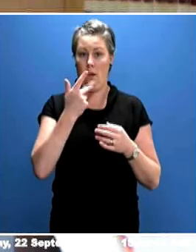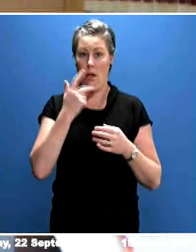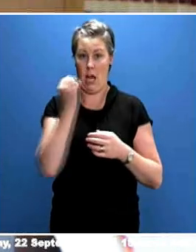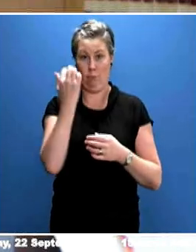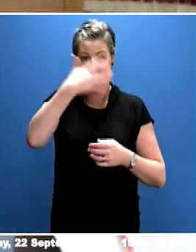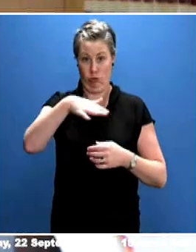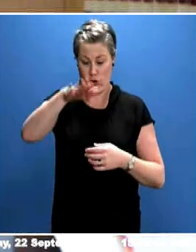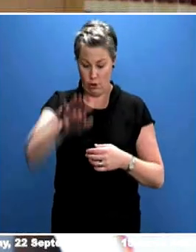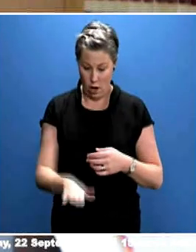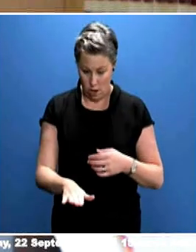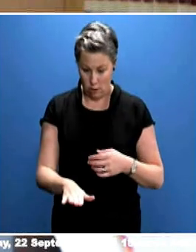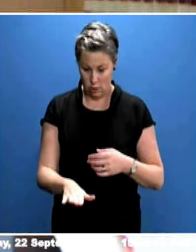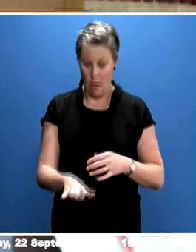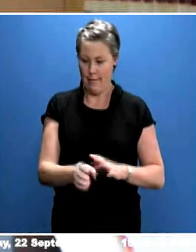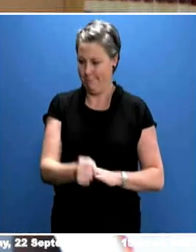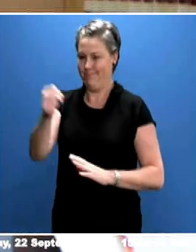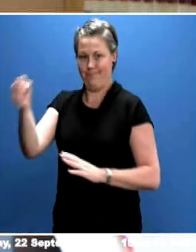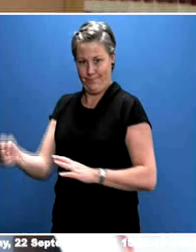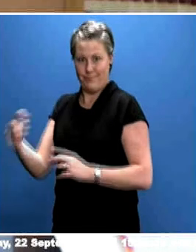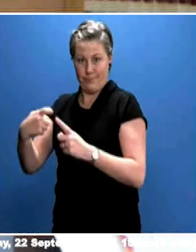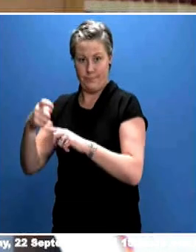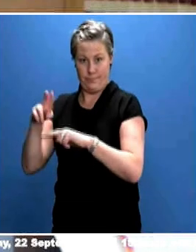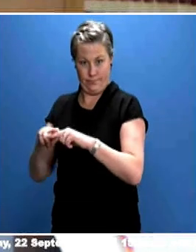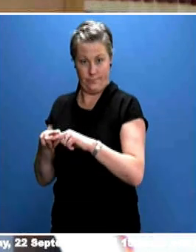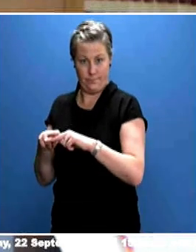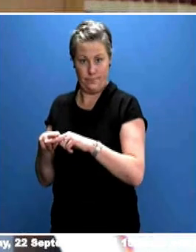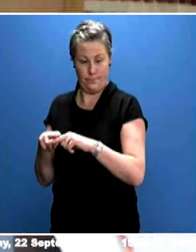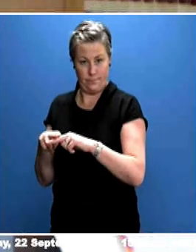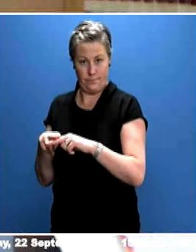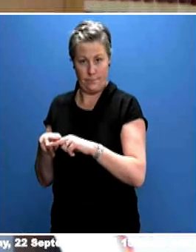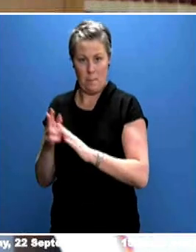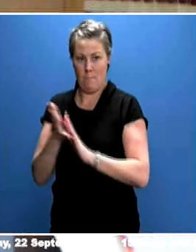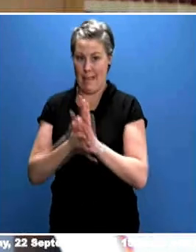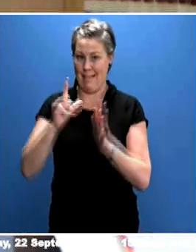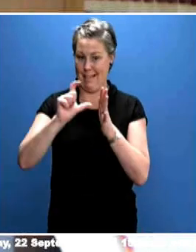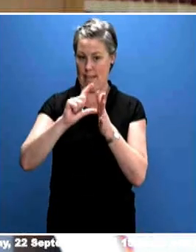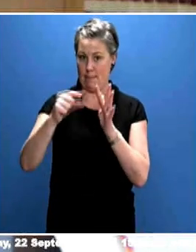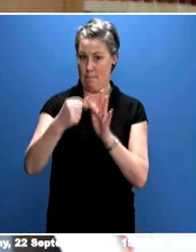entering into the Kath French Centre, that is the Department placing